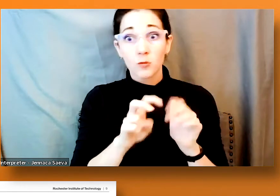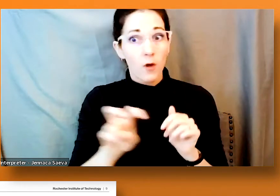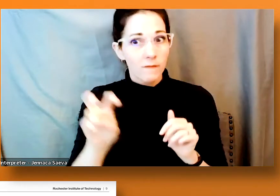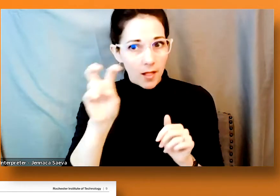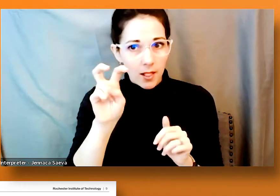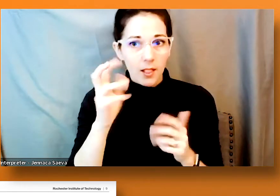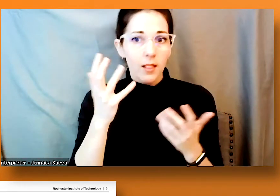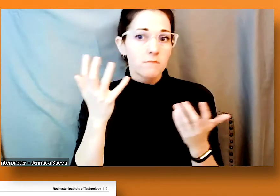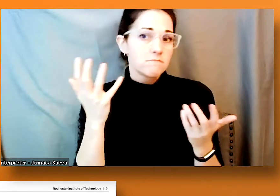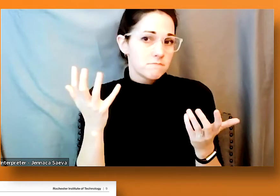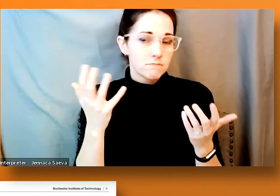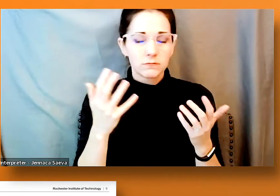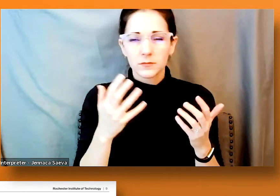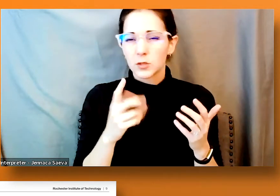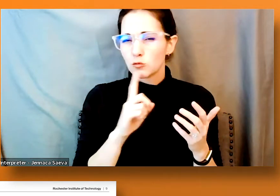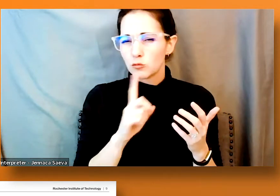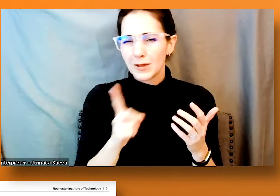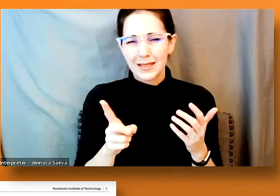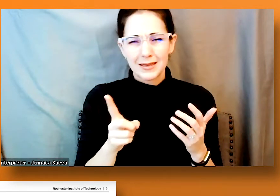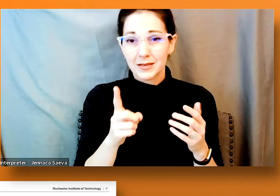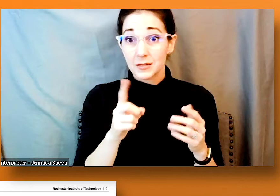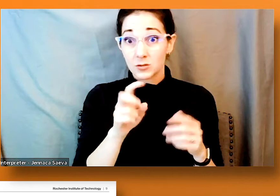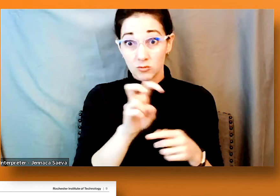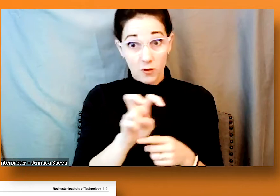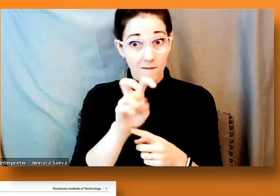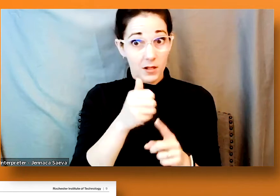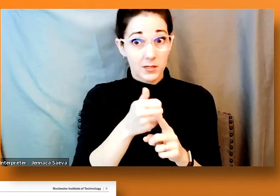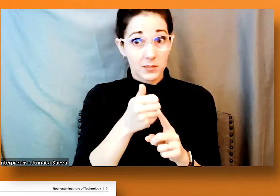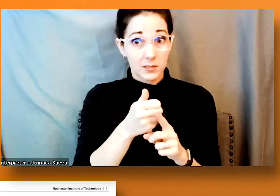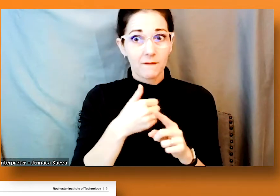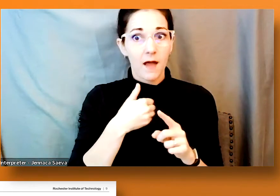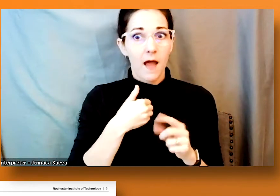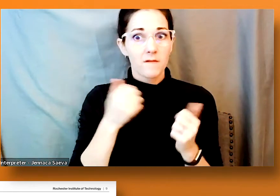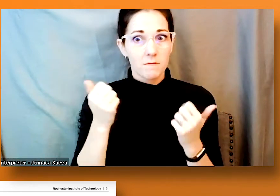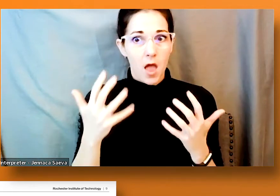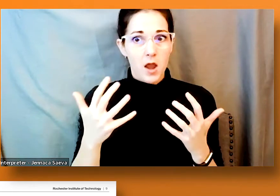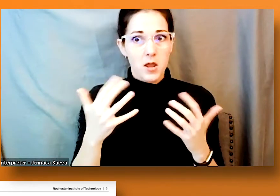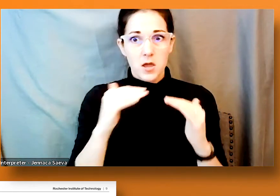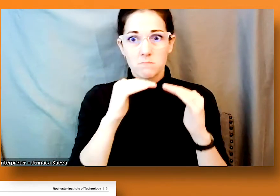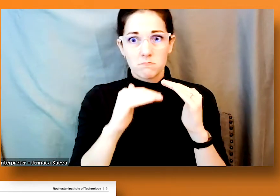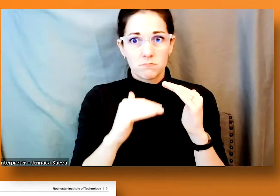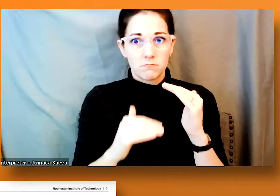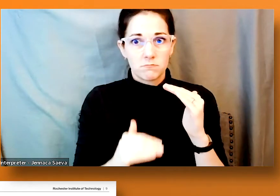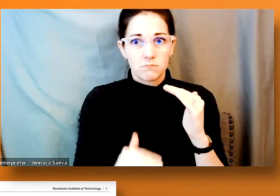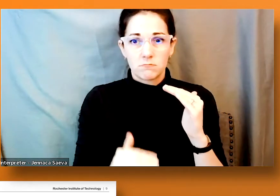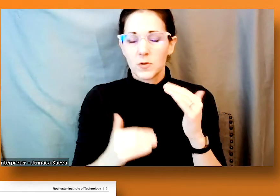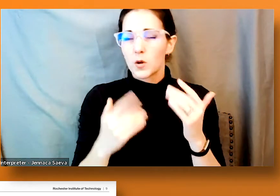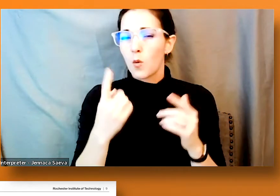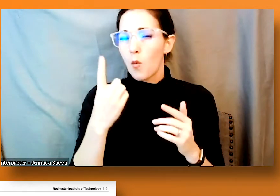there are many different travel lines that are broken out--